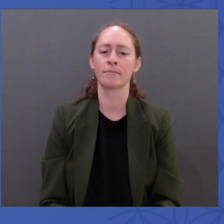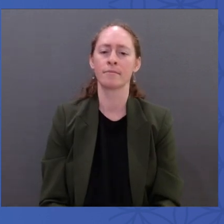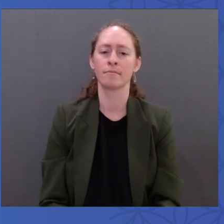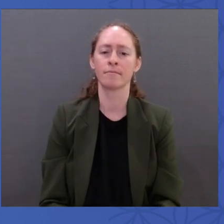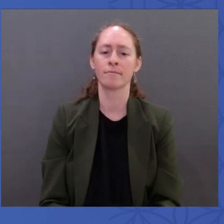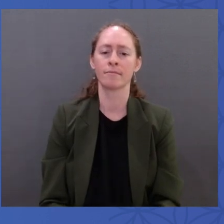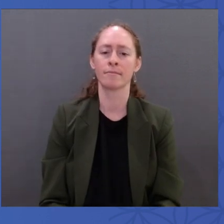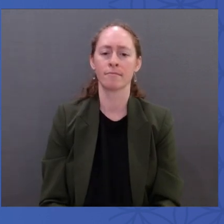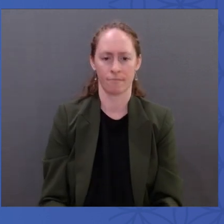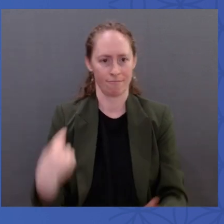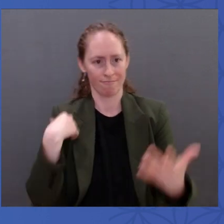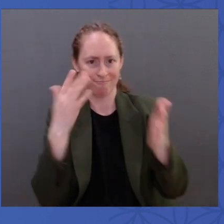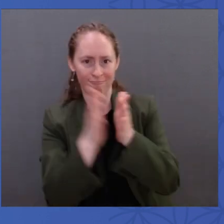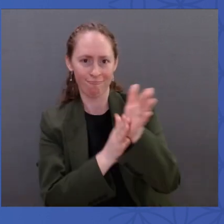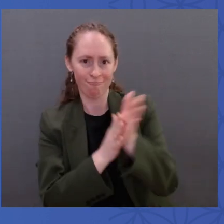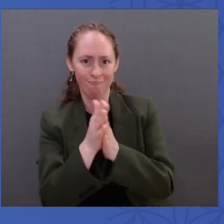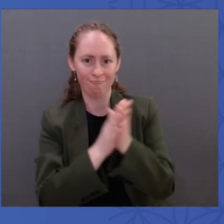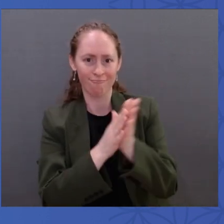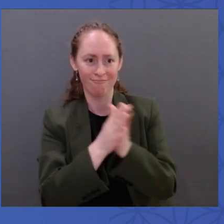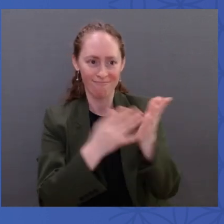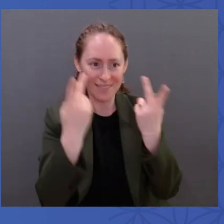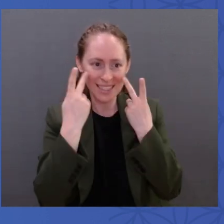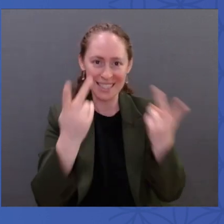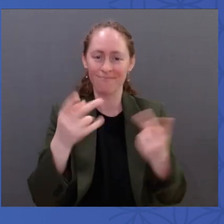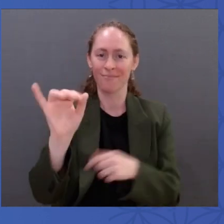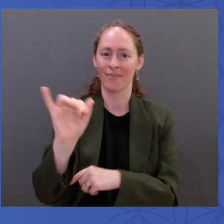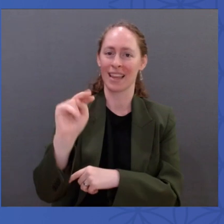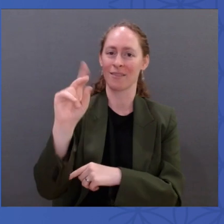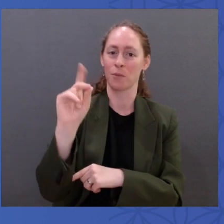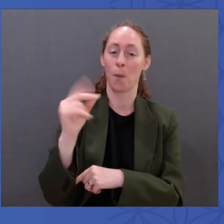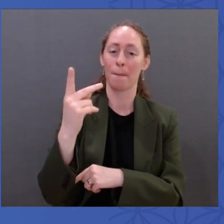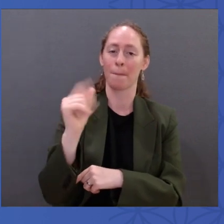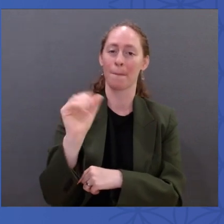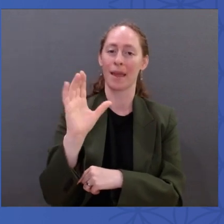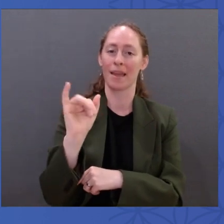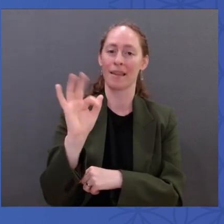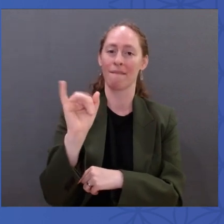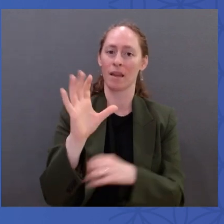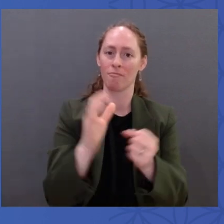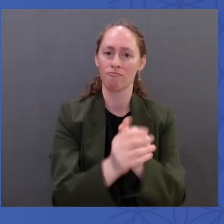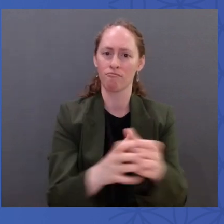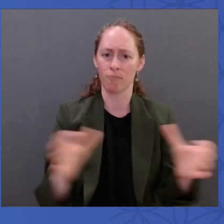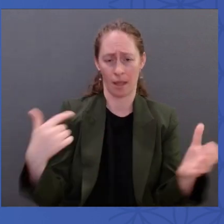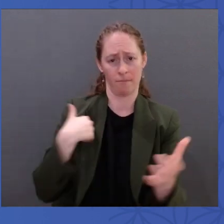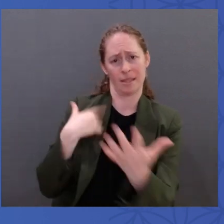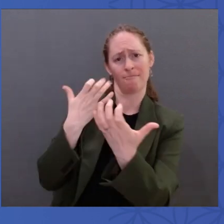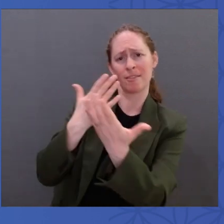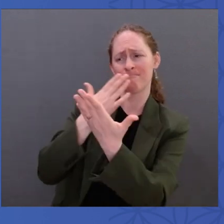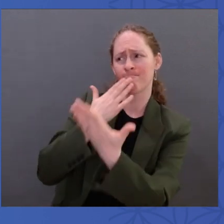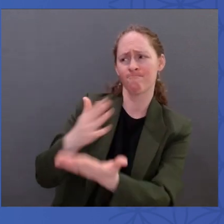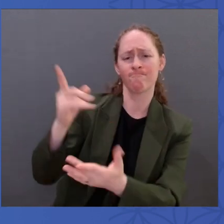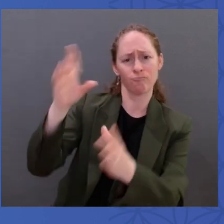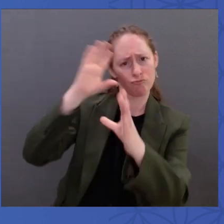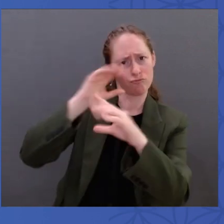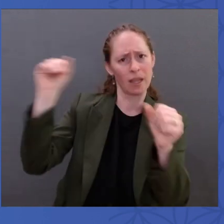I extend my deepest gratitude to President Biden for his outstanding leadership that has led to the launch